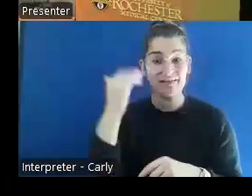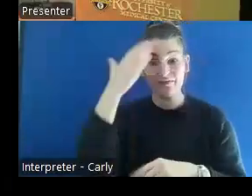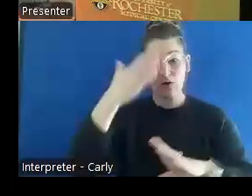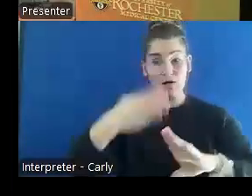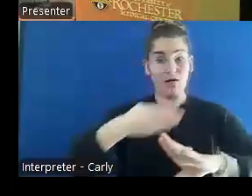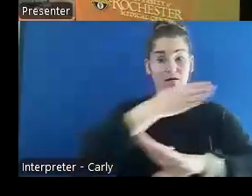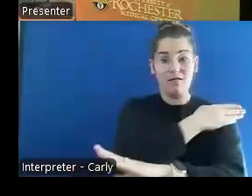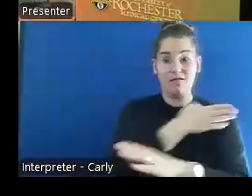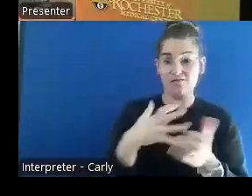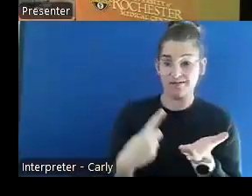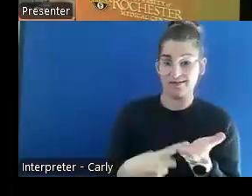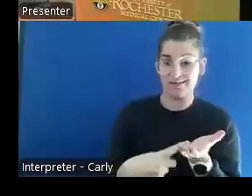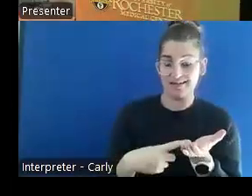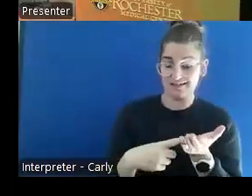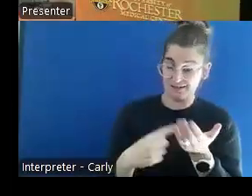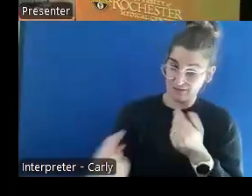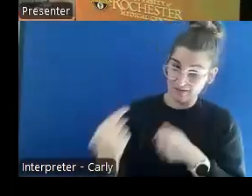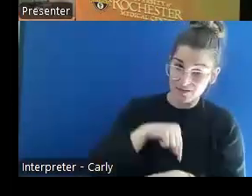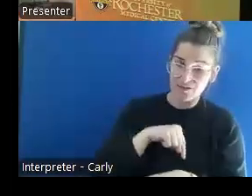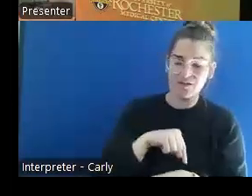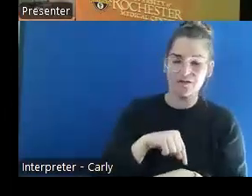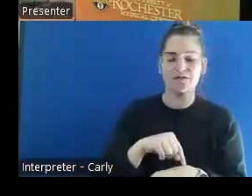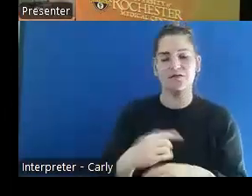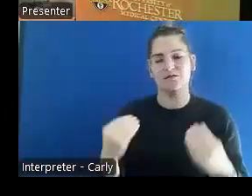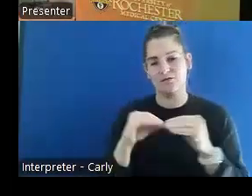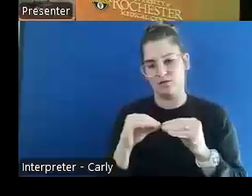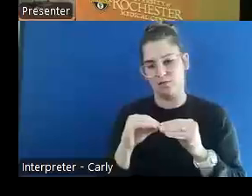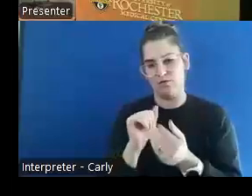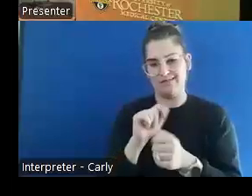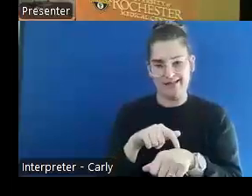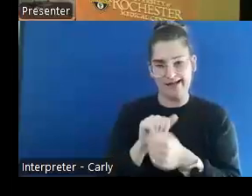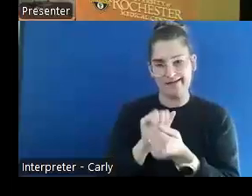to discuss from the onset they could have done a lot more to help them in that time um and there's